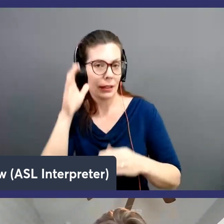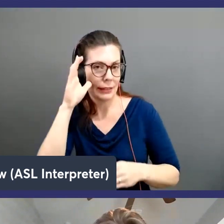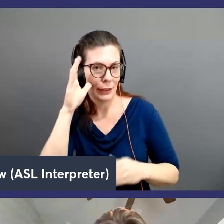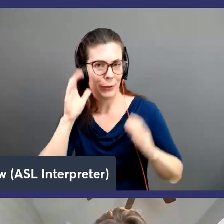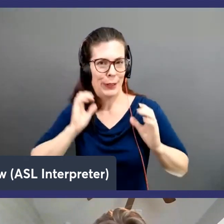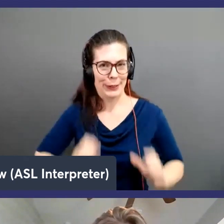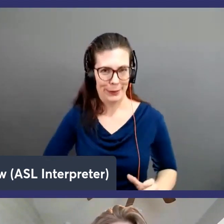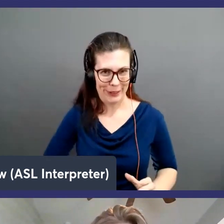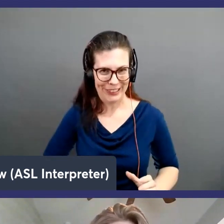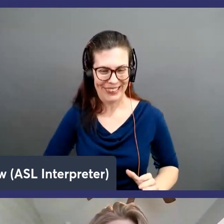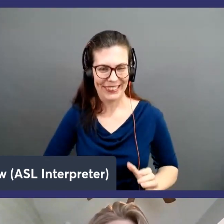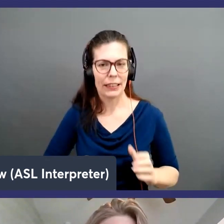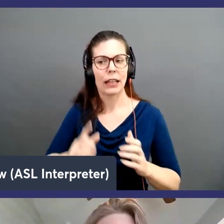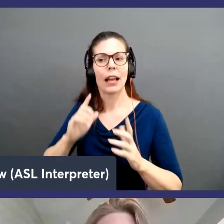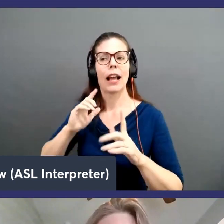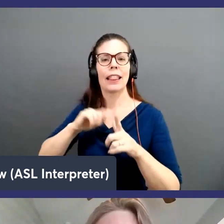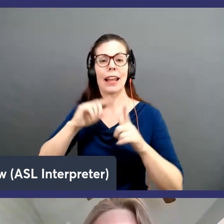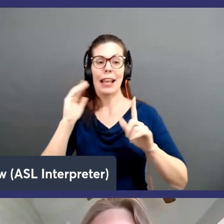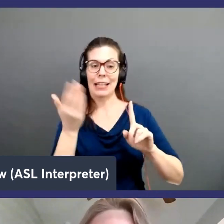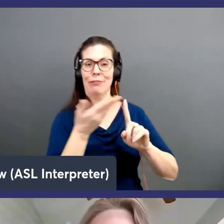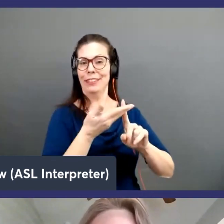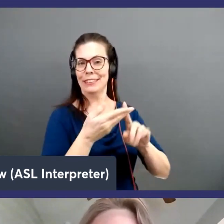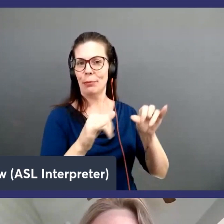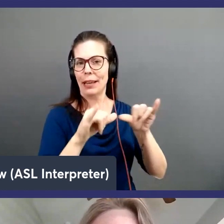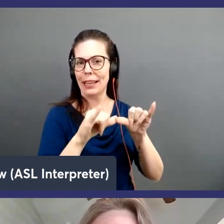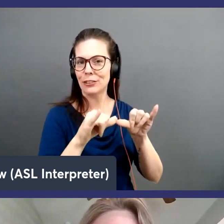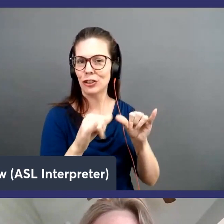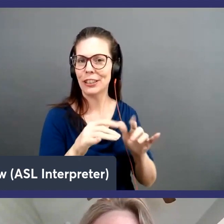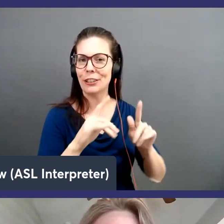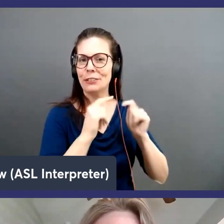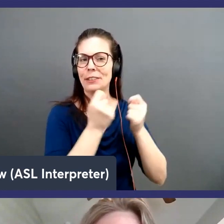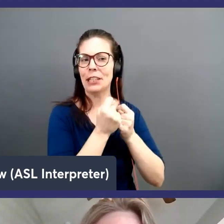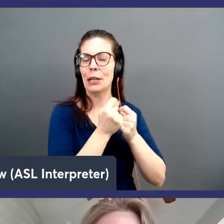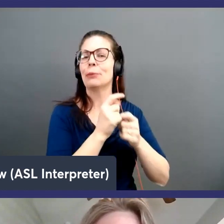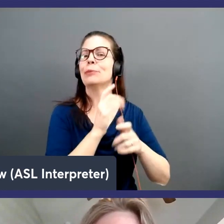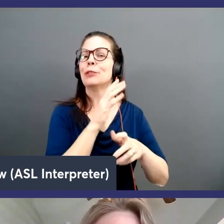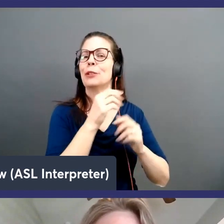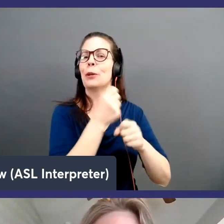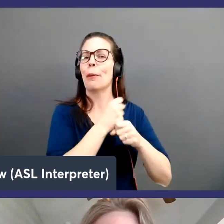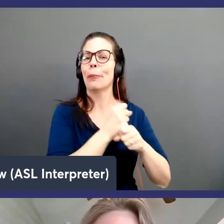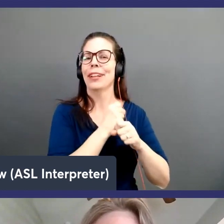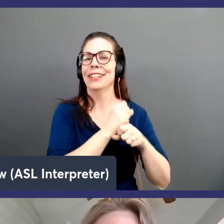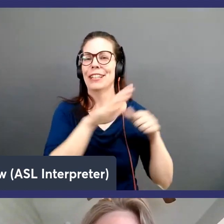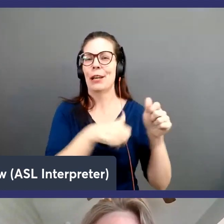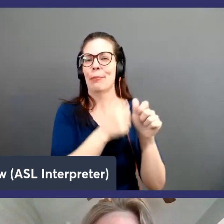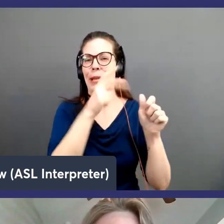and then convince my engineering team to build backup solutions that can help our customers